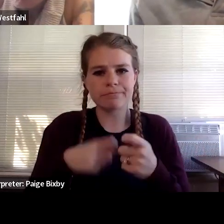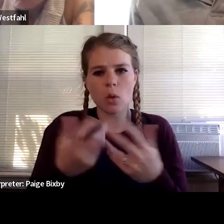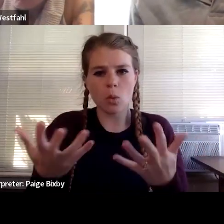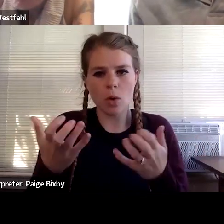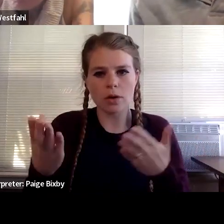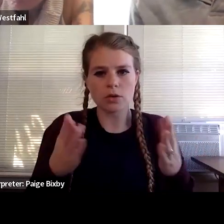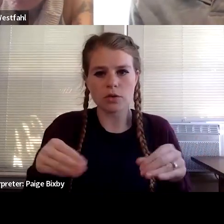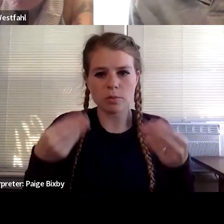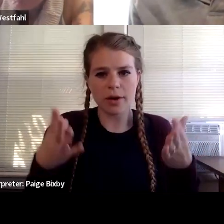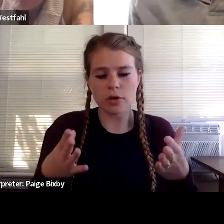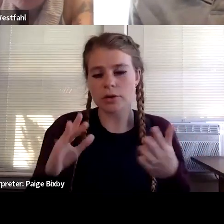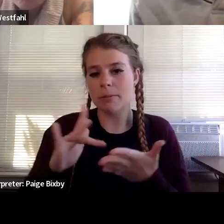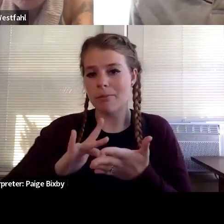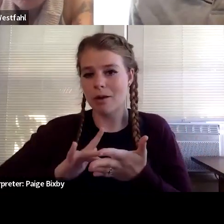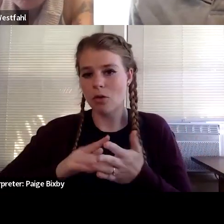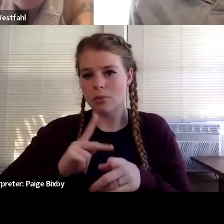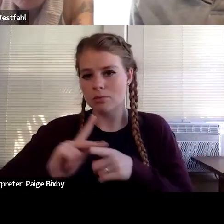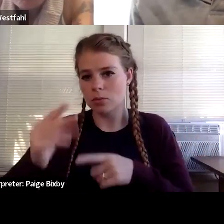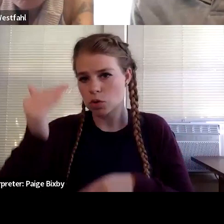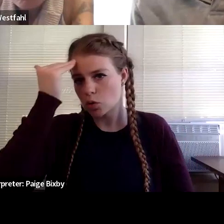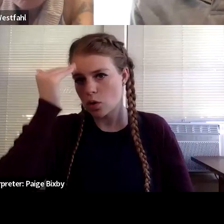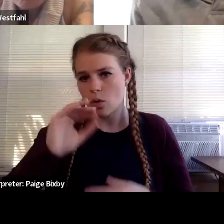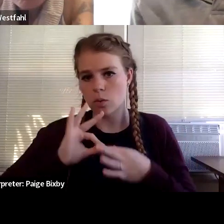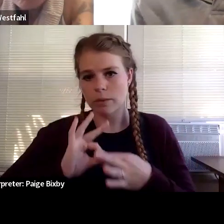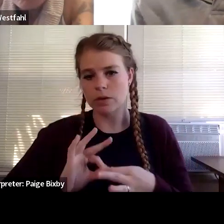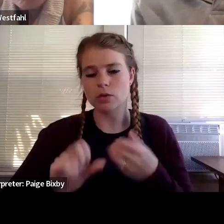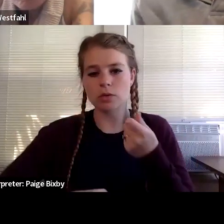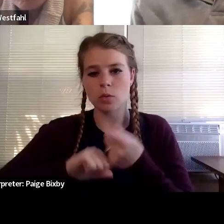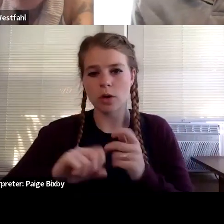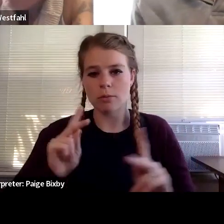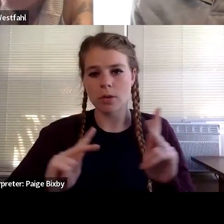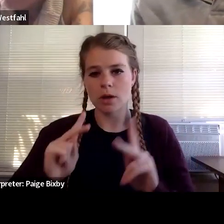and medical providers to know about supporting people who are using xylazine